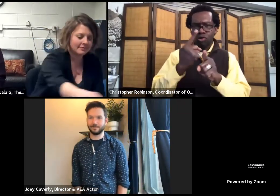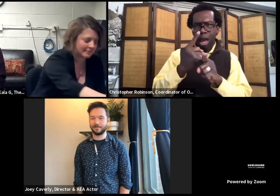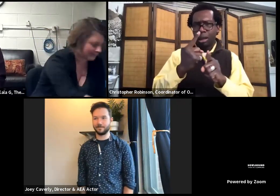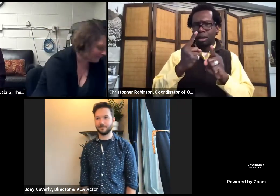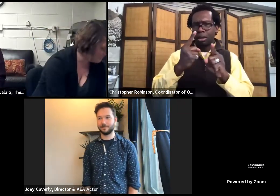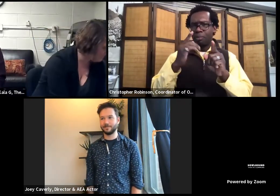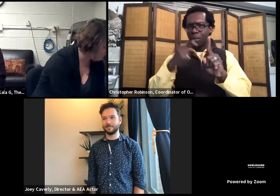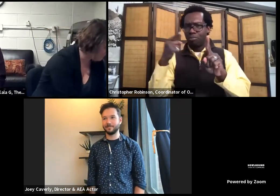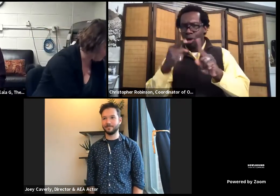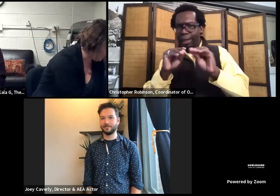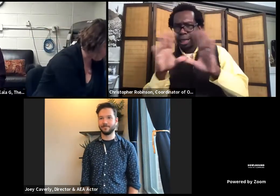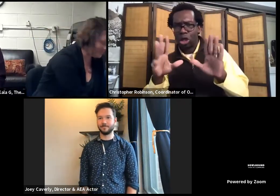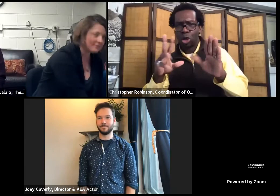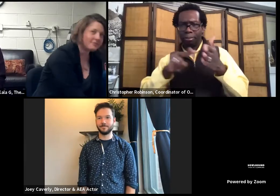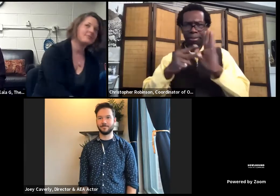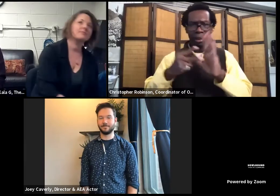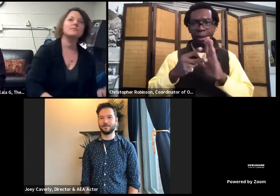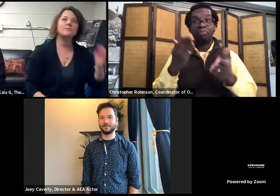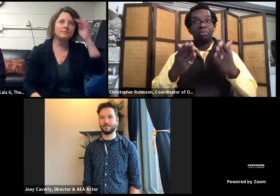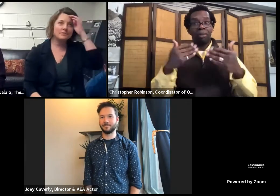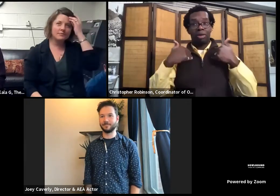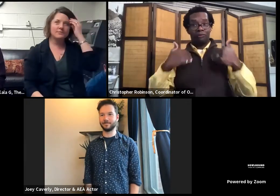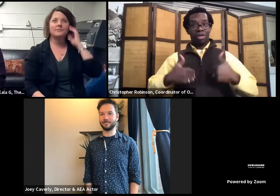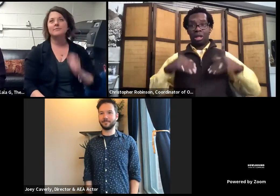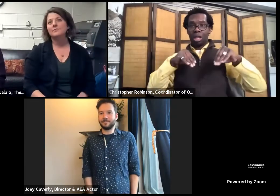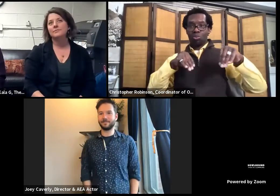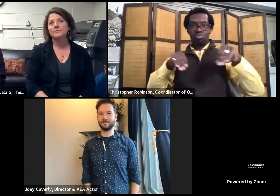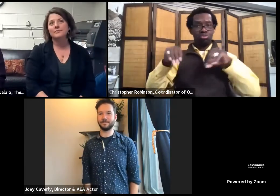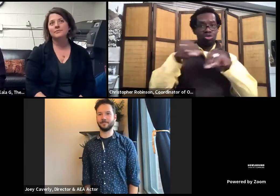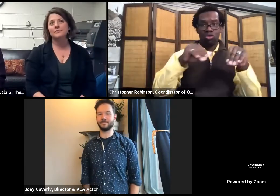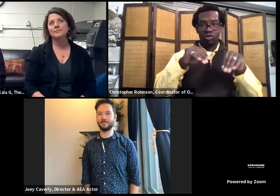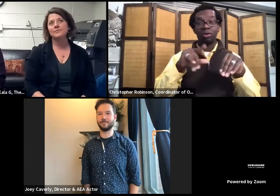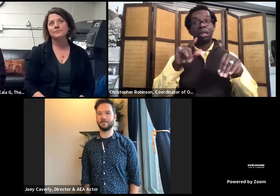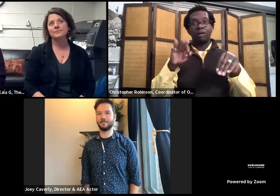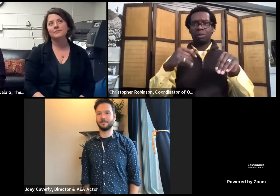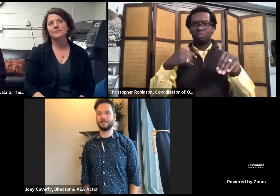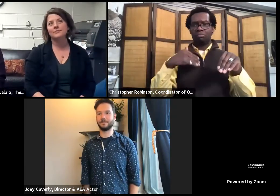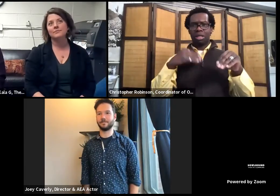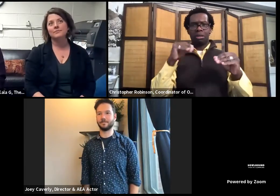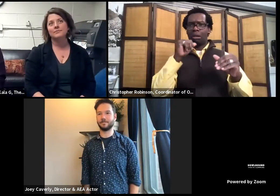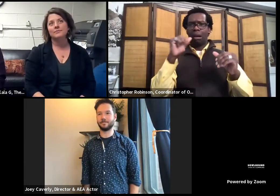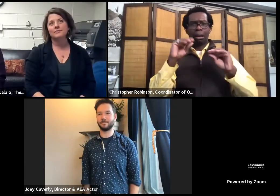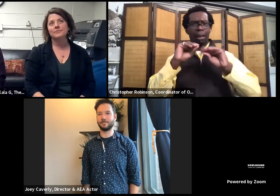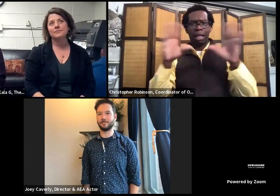It's important to preserve the communication, make sure our points are clear. Maybe we have to physically move.